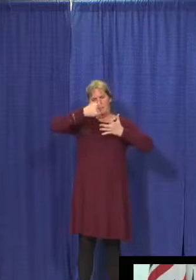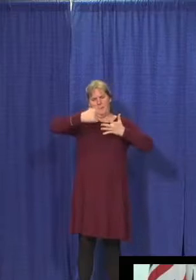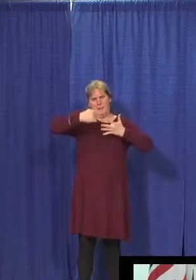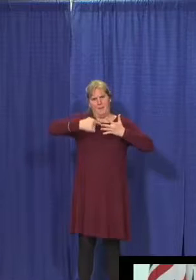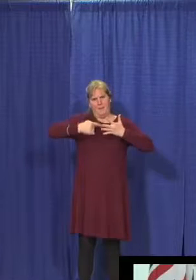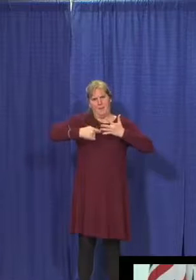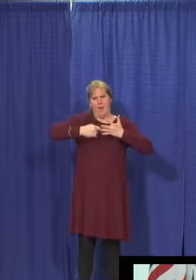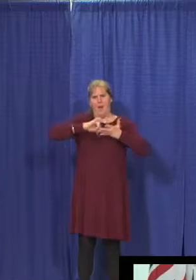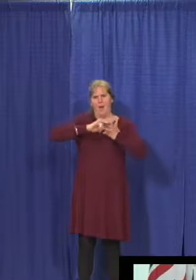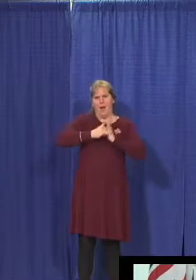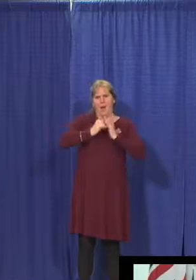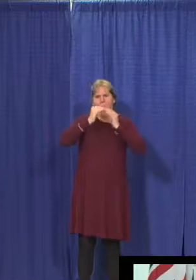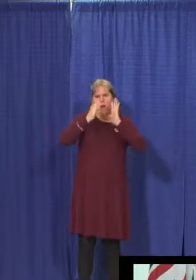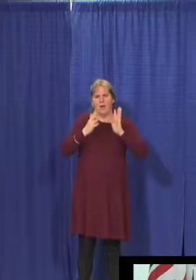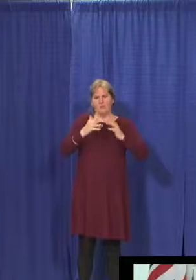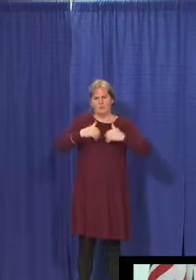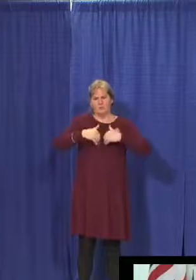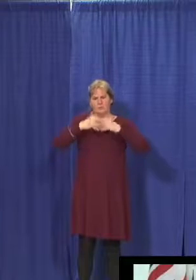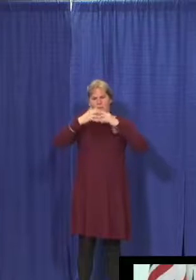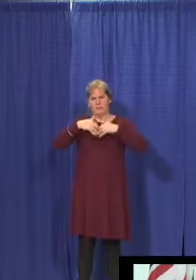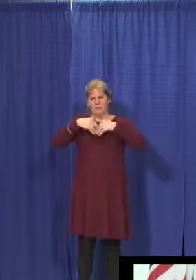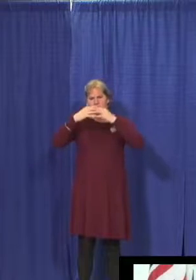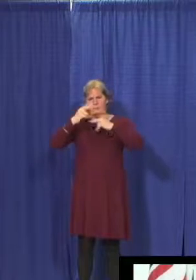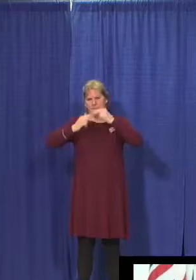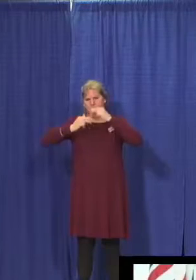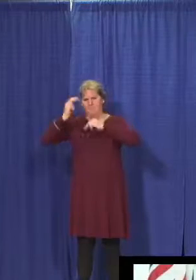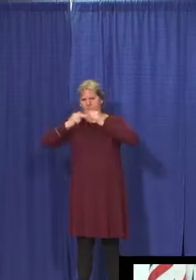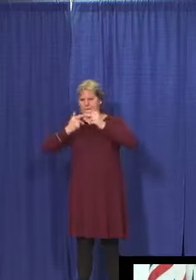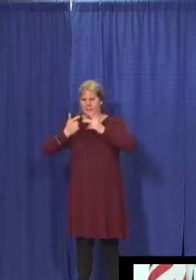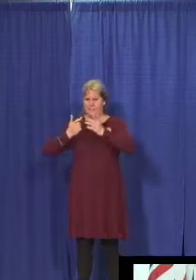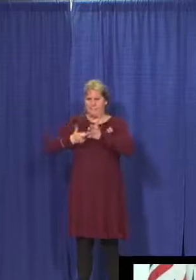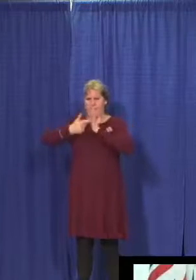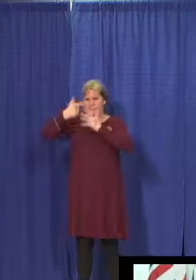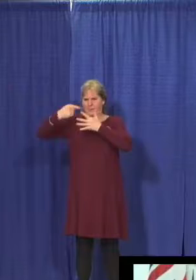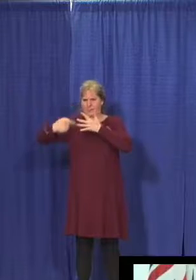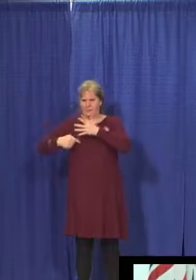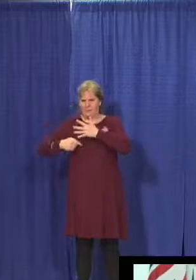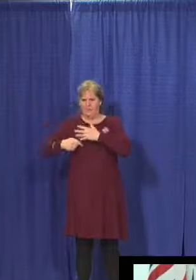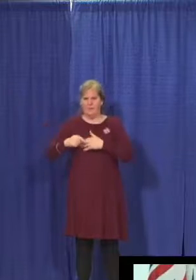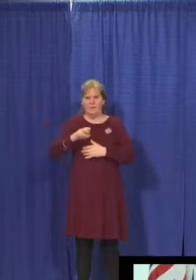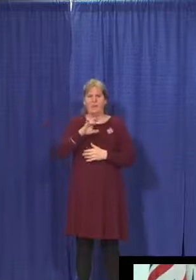in terms of its criteria on how houses are built and where community needs are.